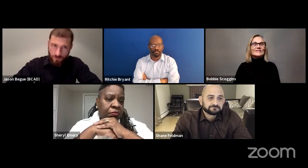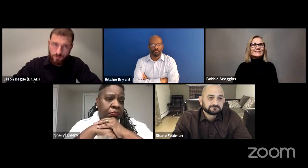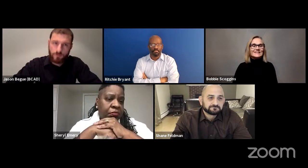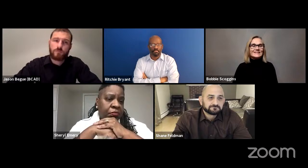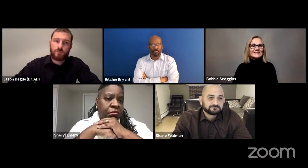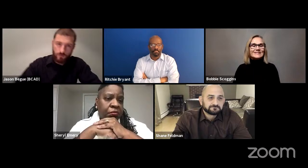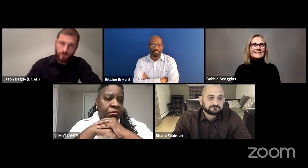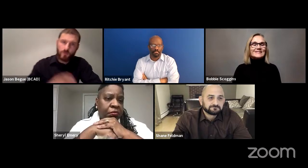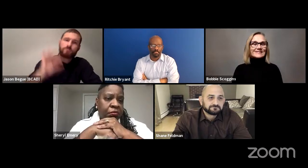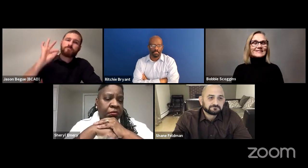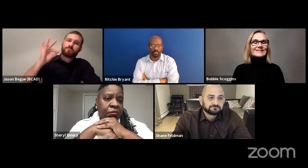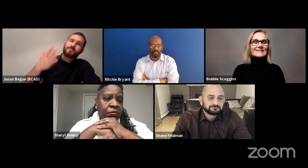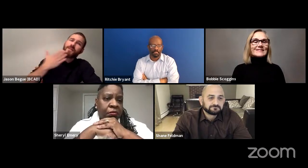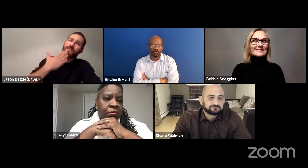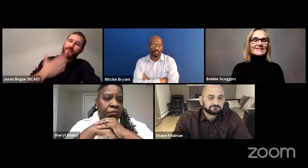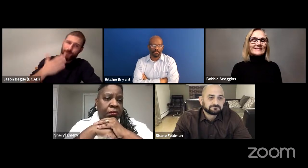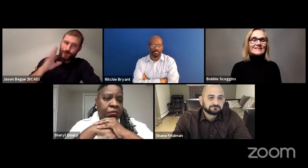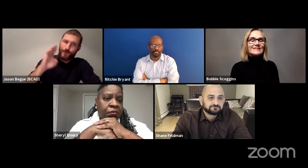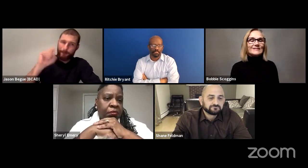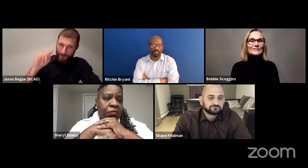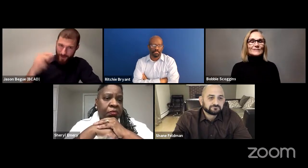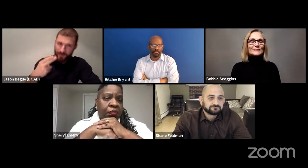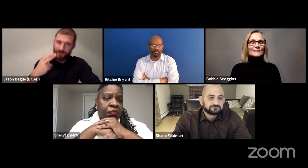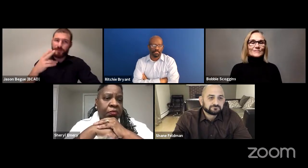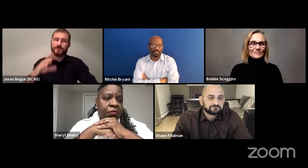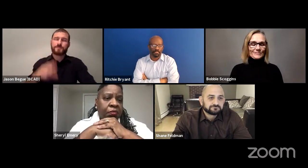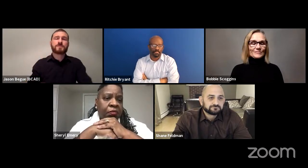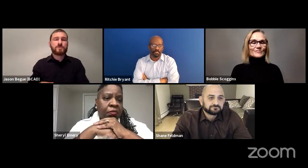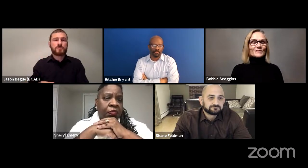pick the best option and what best fits the state here.